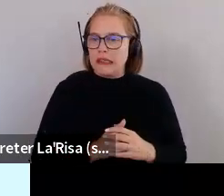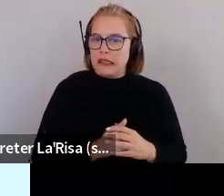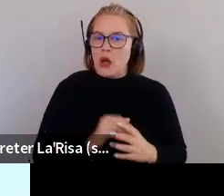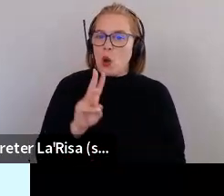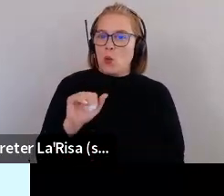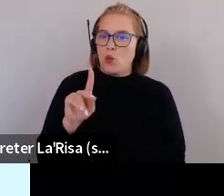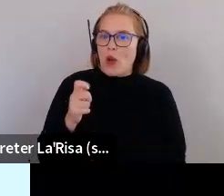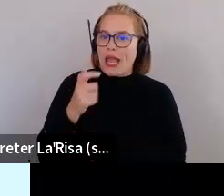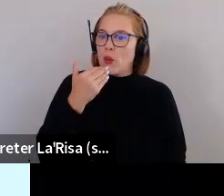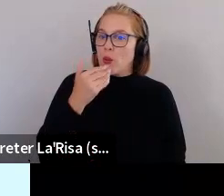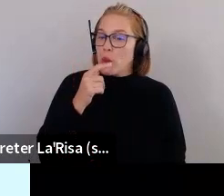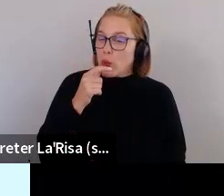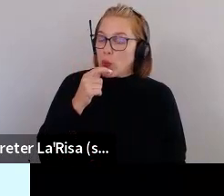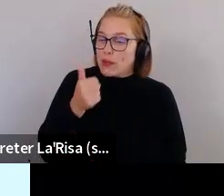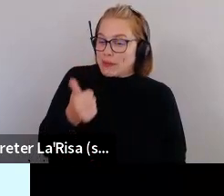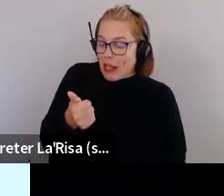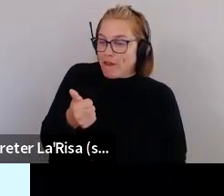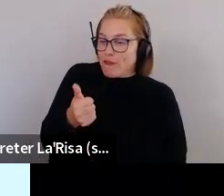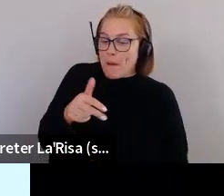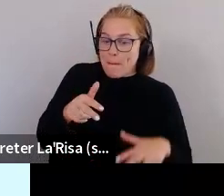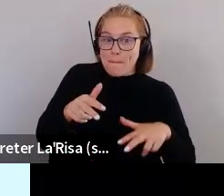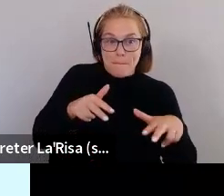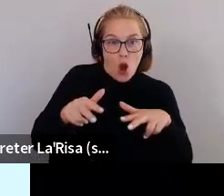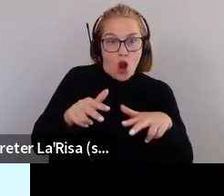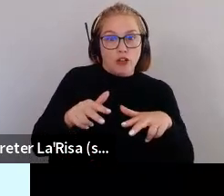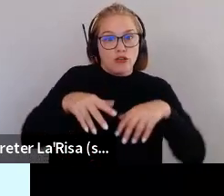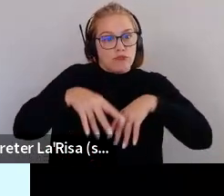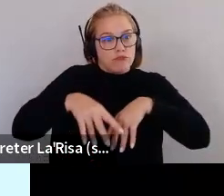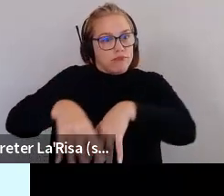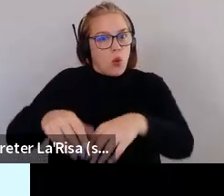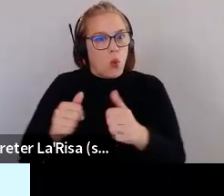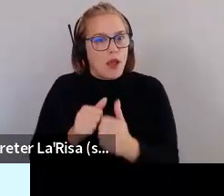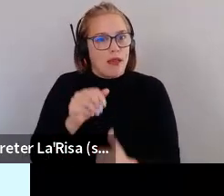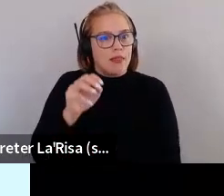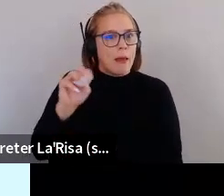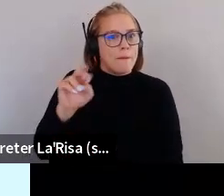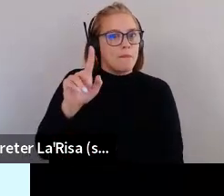which was quite a few years ago where there were students killed by the